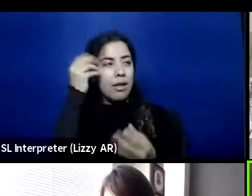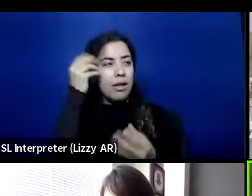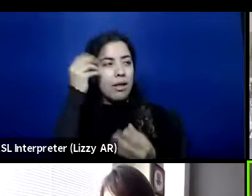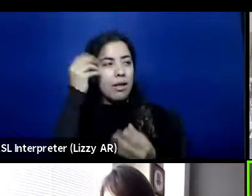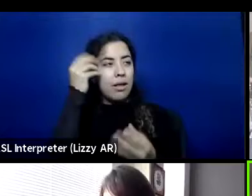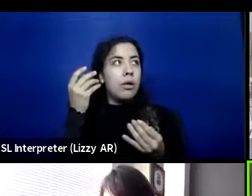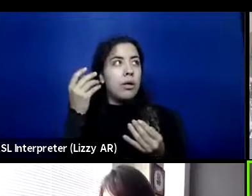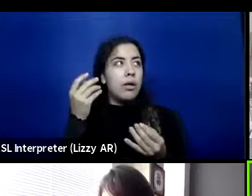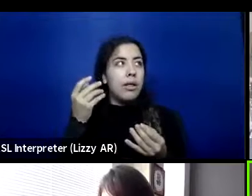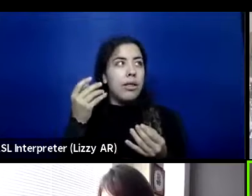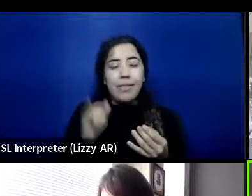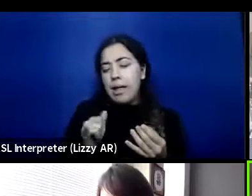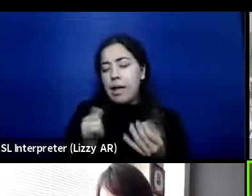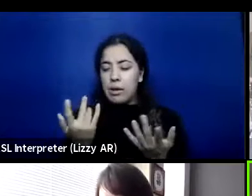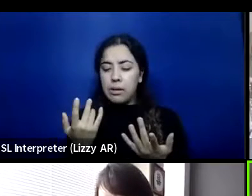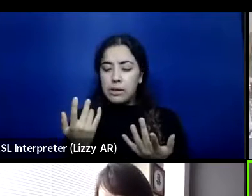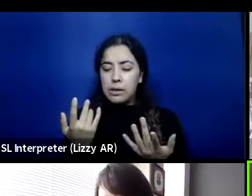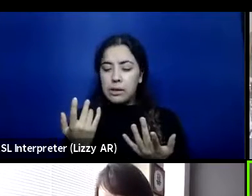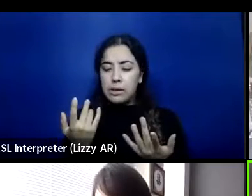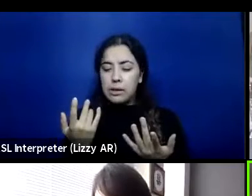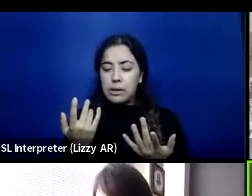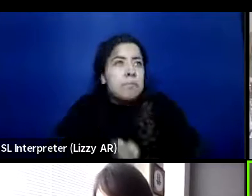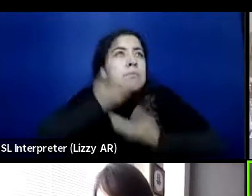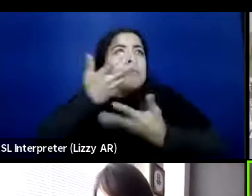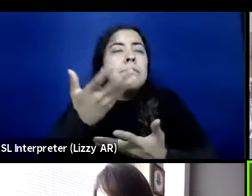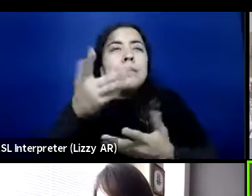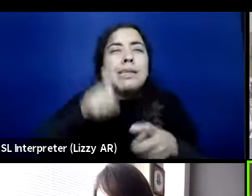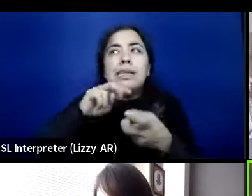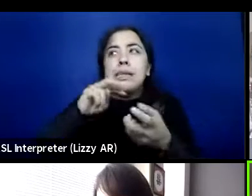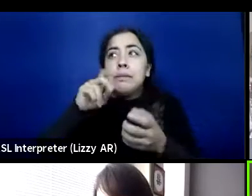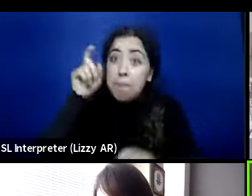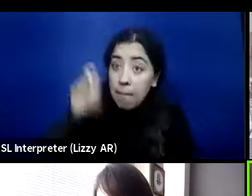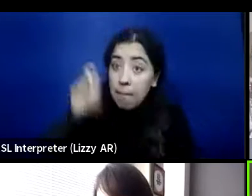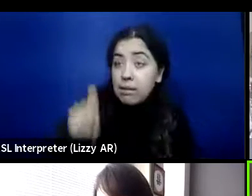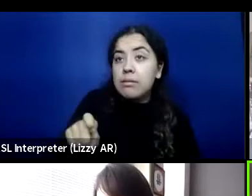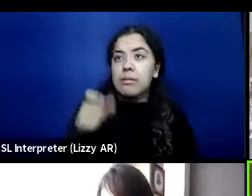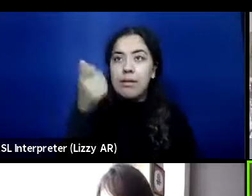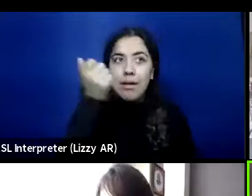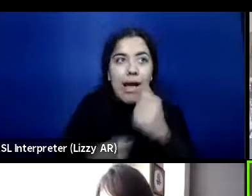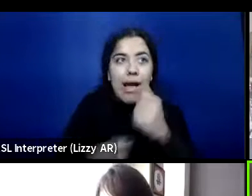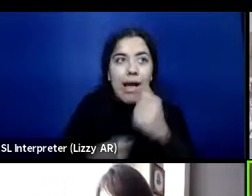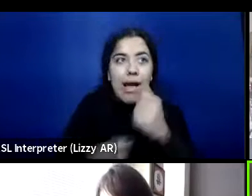and then being deliberate in goal-setting and holding everyone and myself accountable